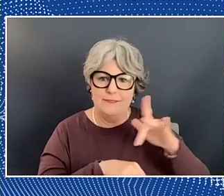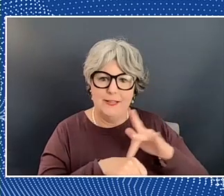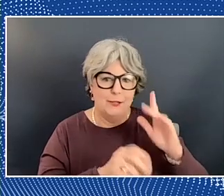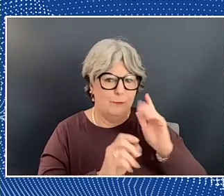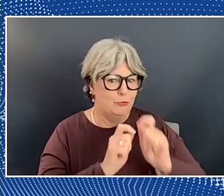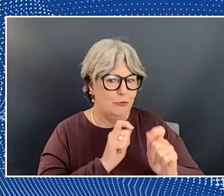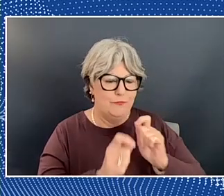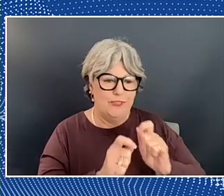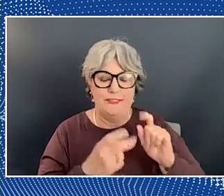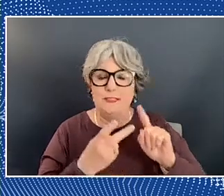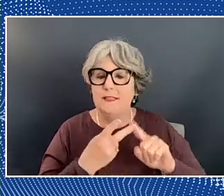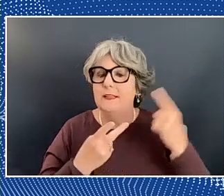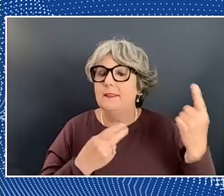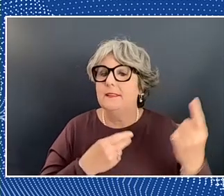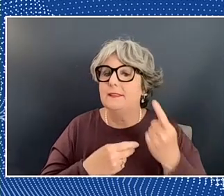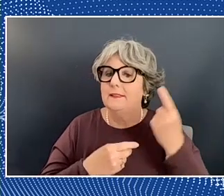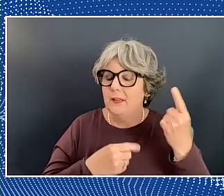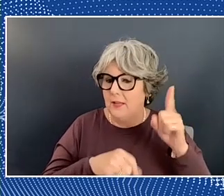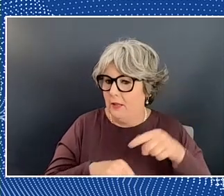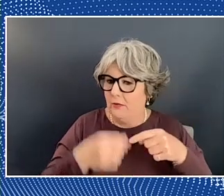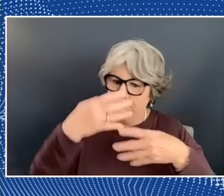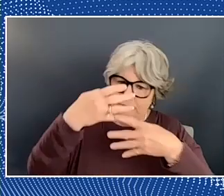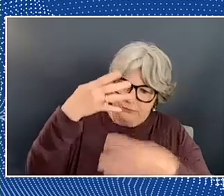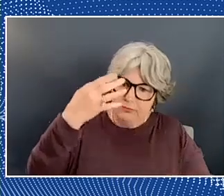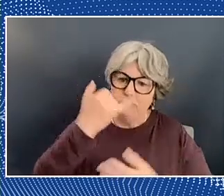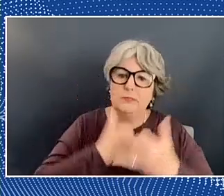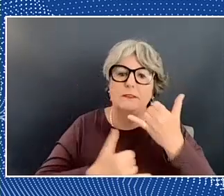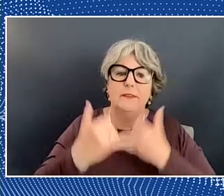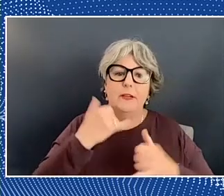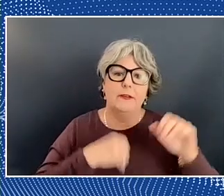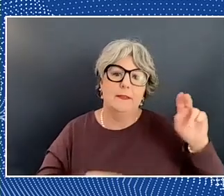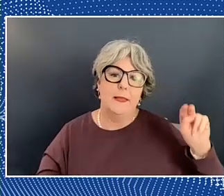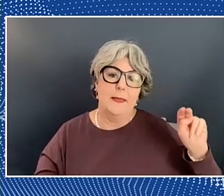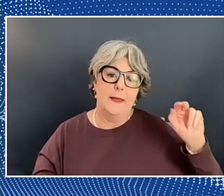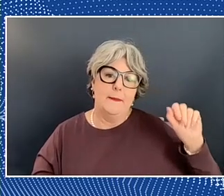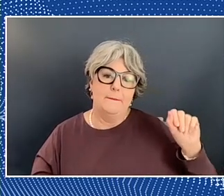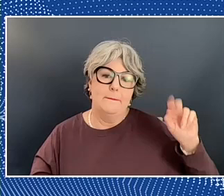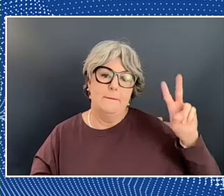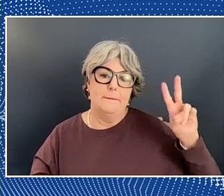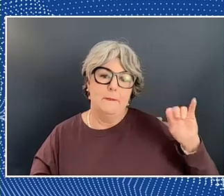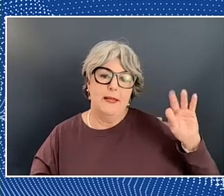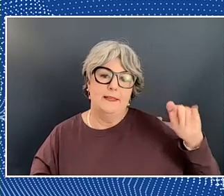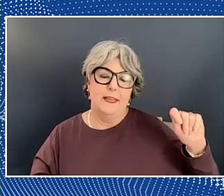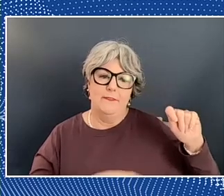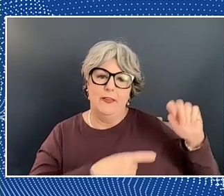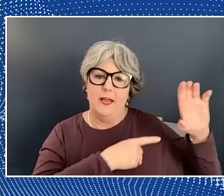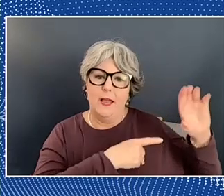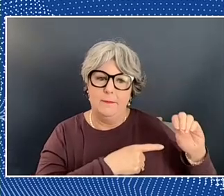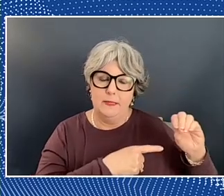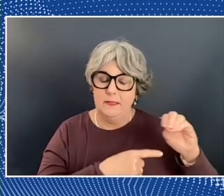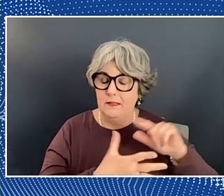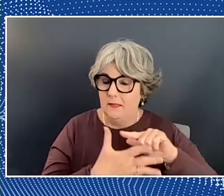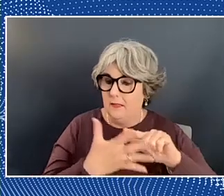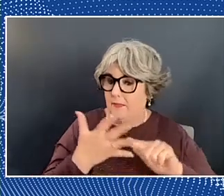This is only a long list of errors by Navient over the years. Because of these few examples that I've